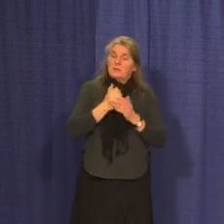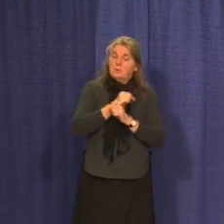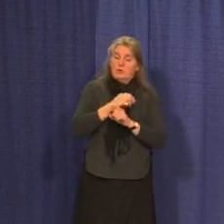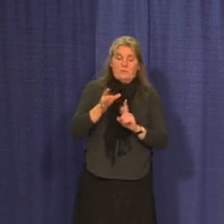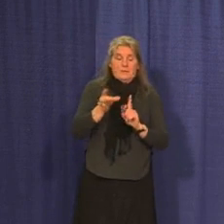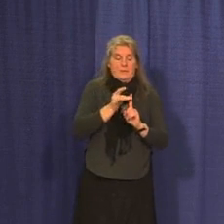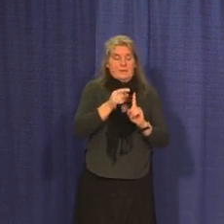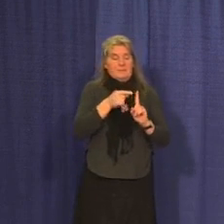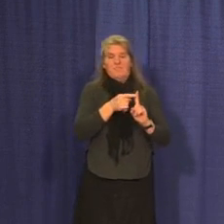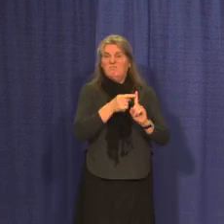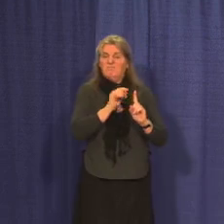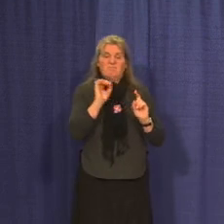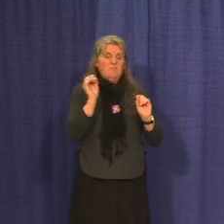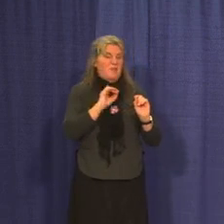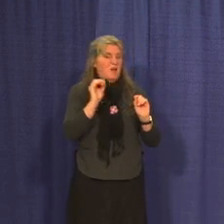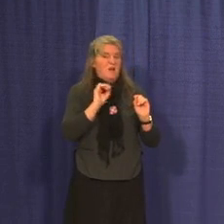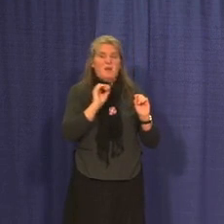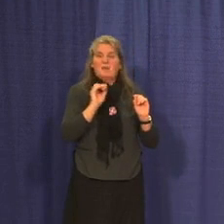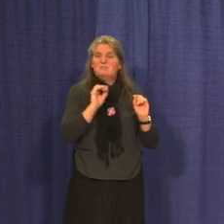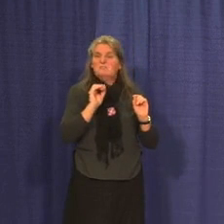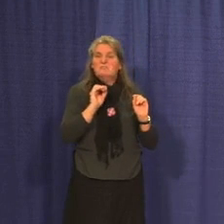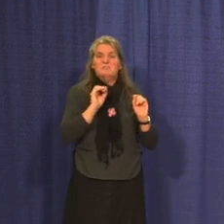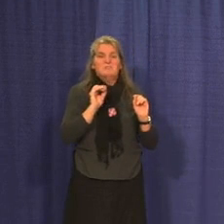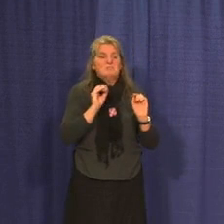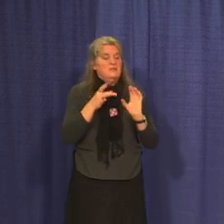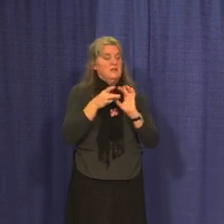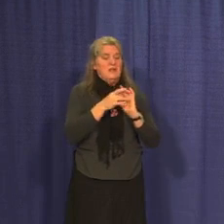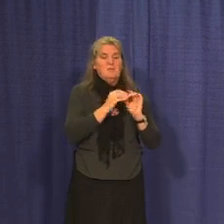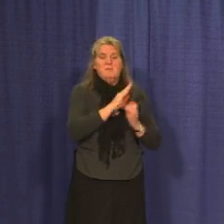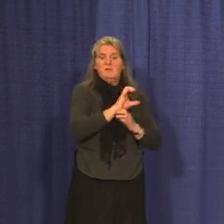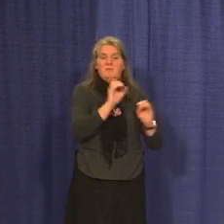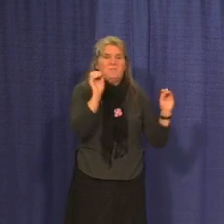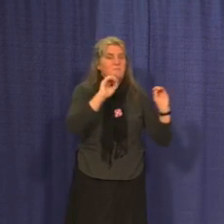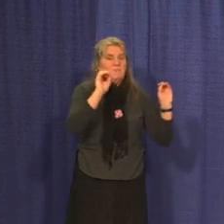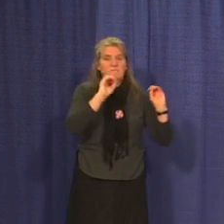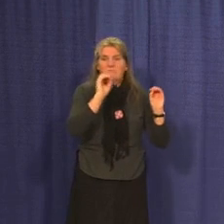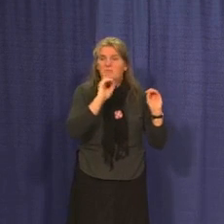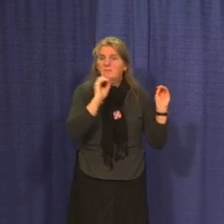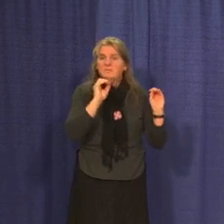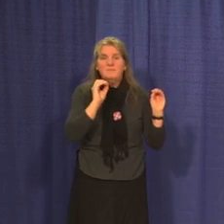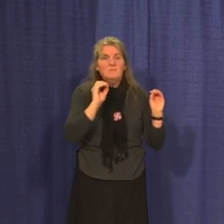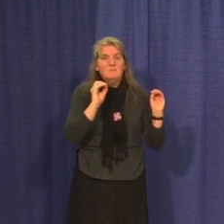We have had cases that have had nothing to do with the BC